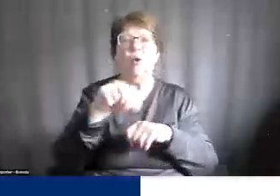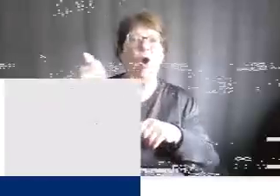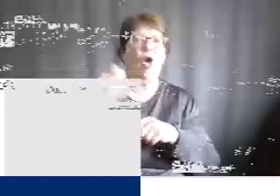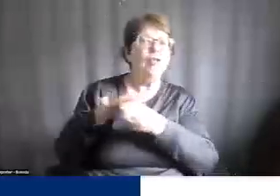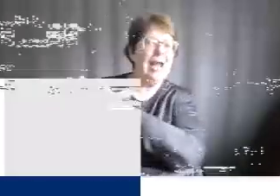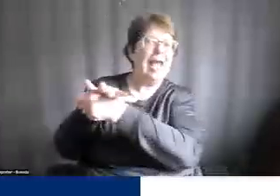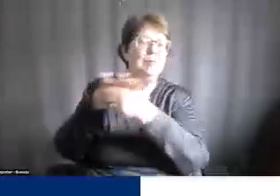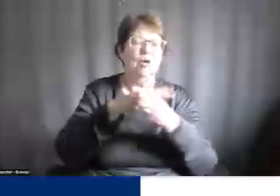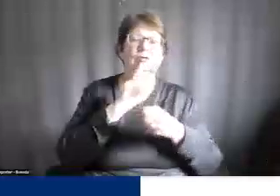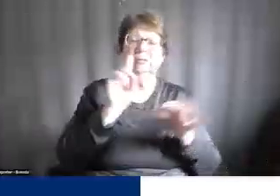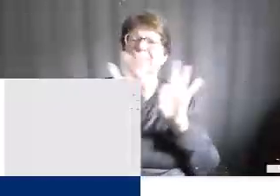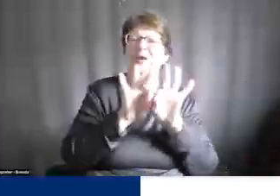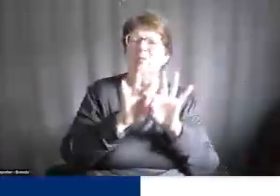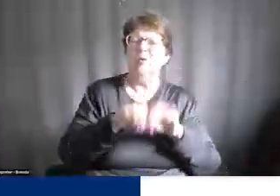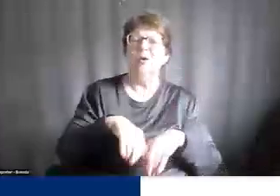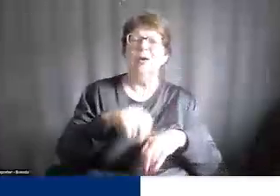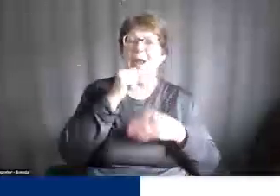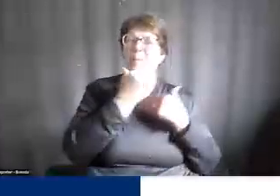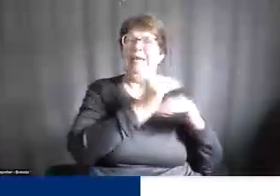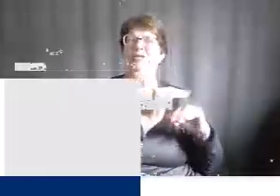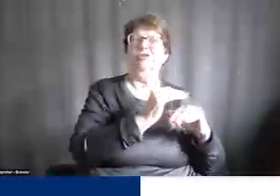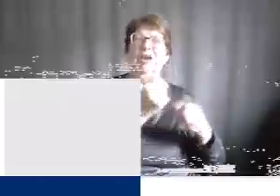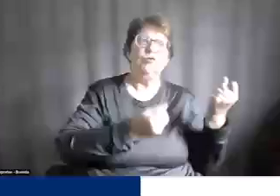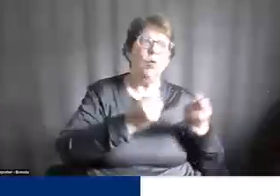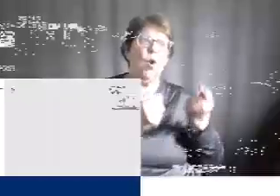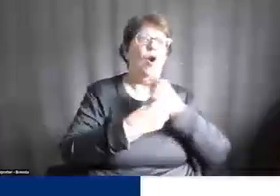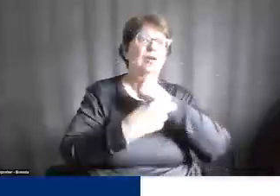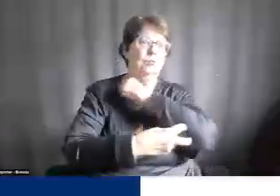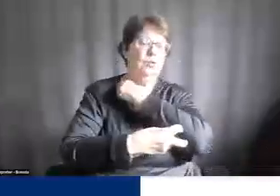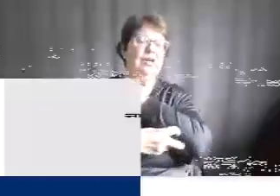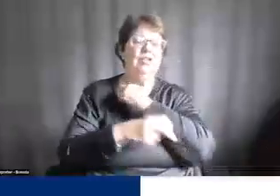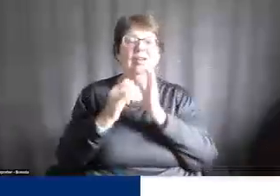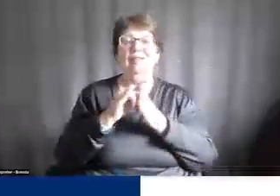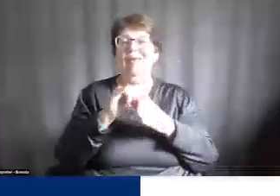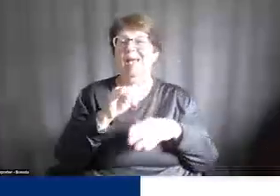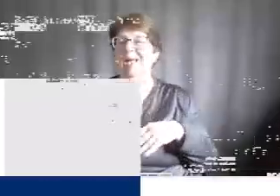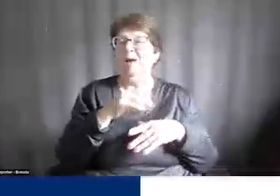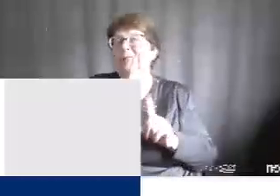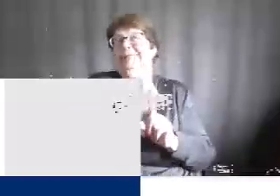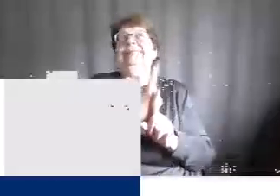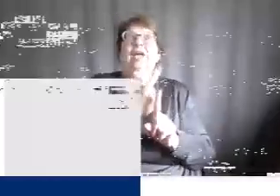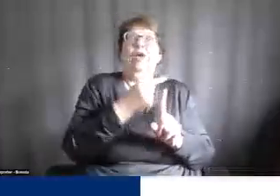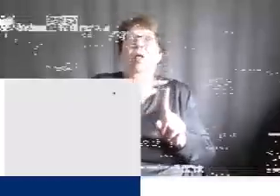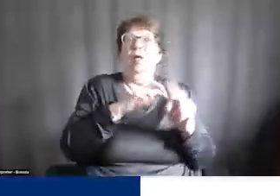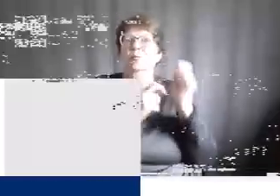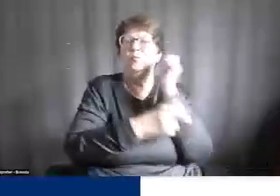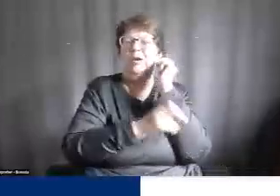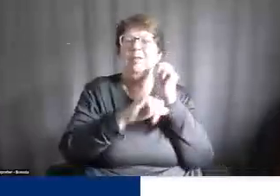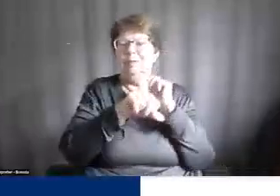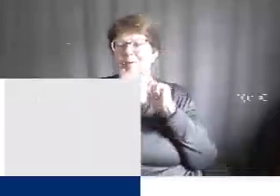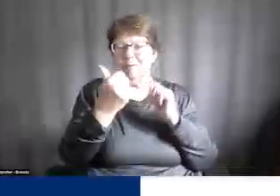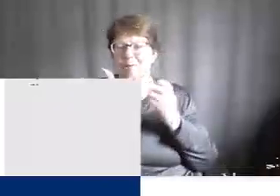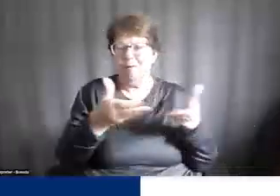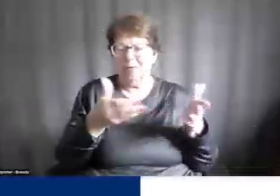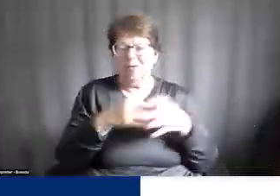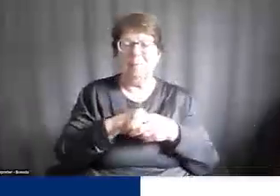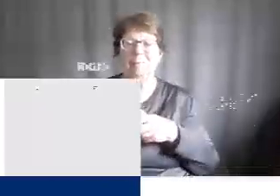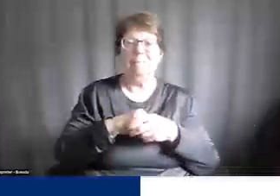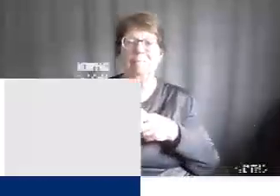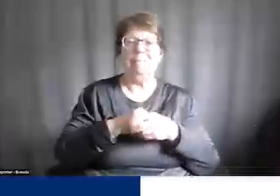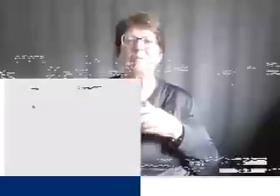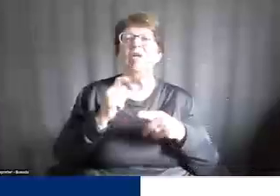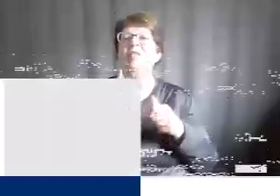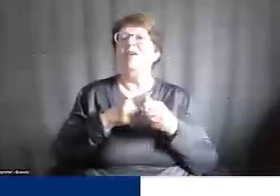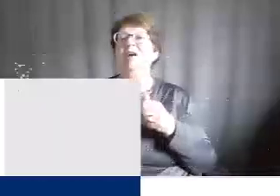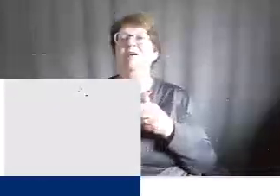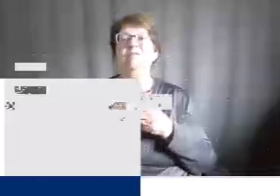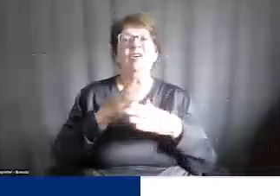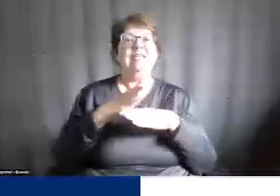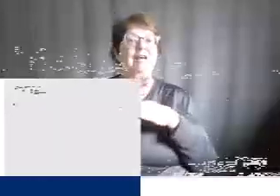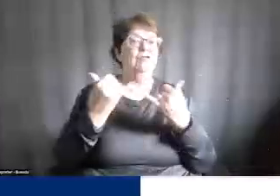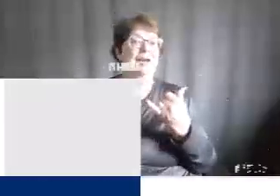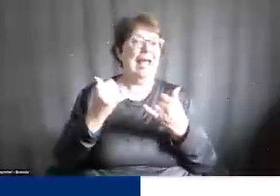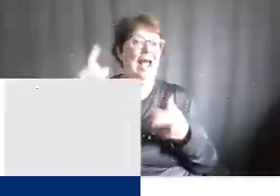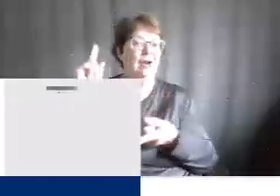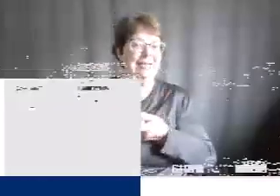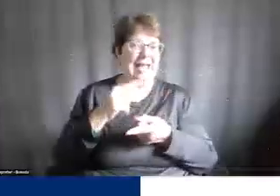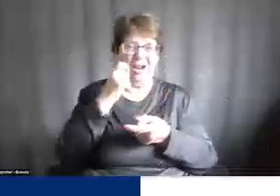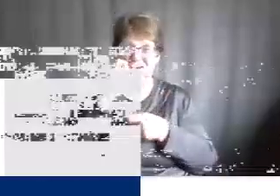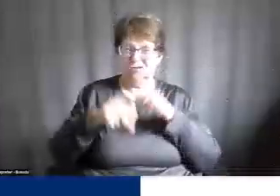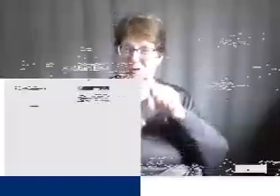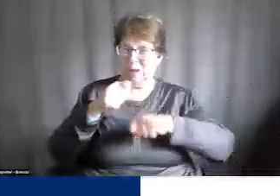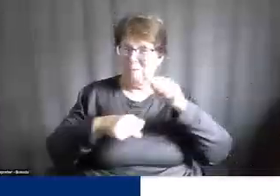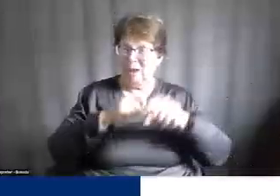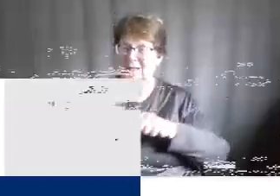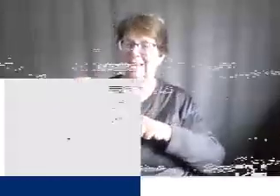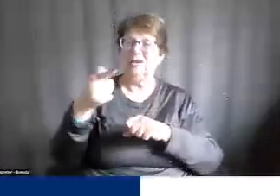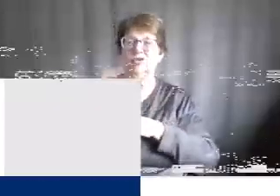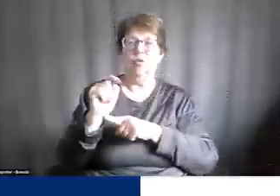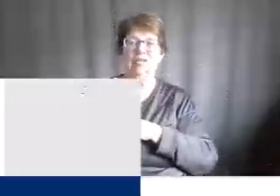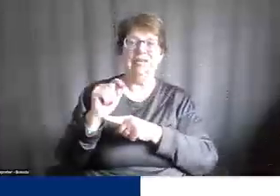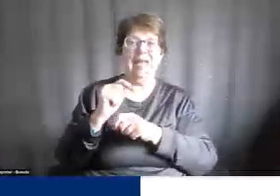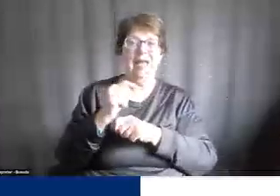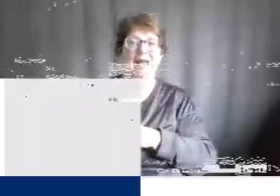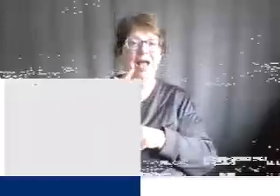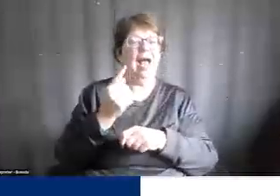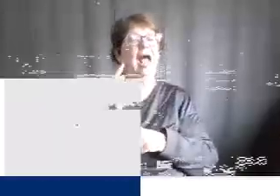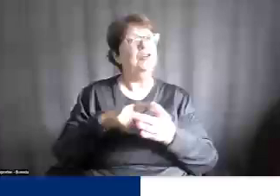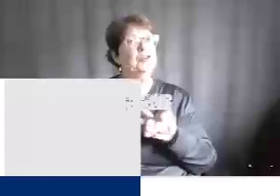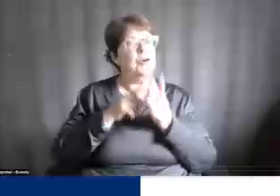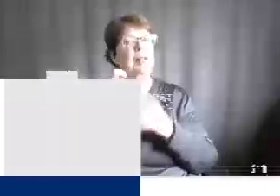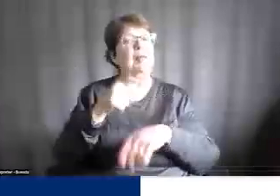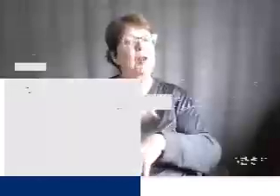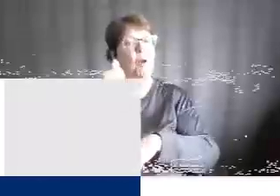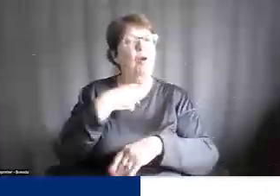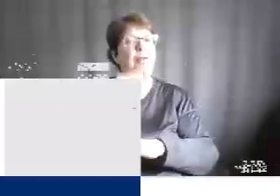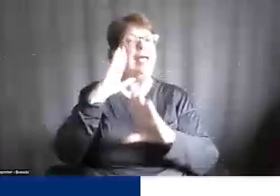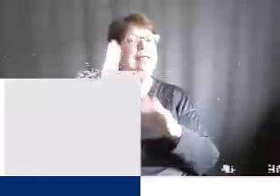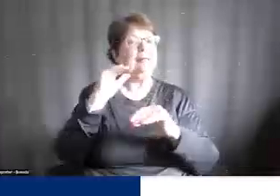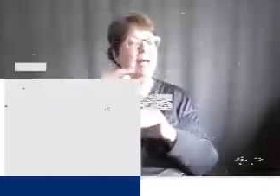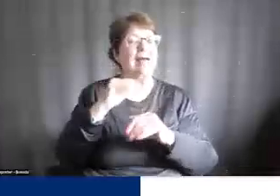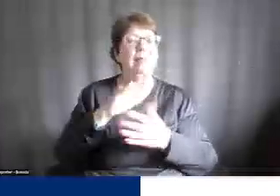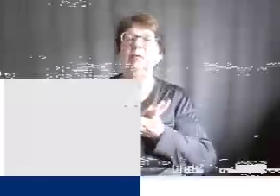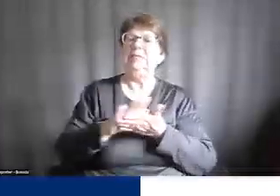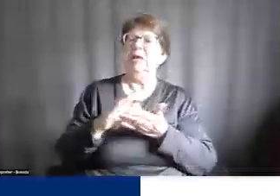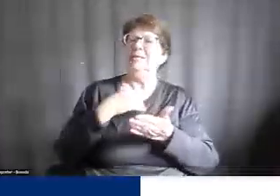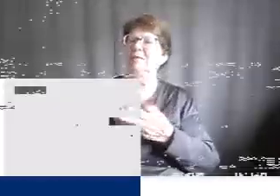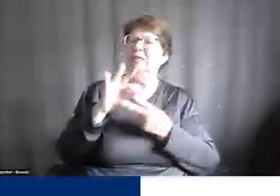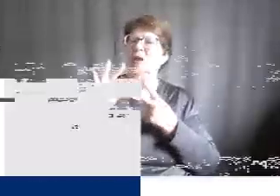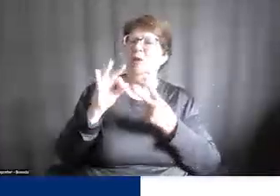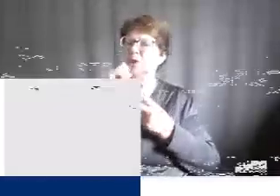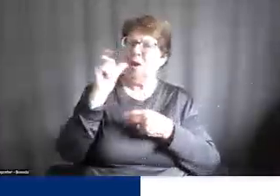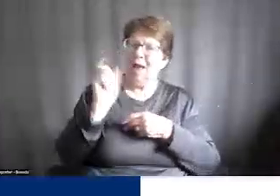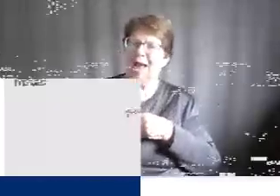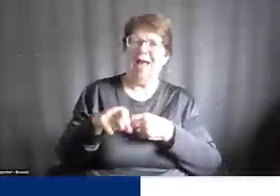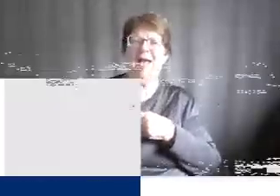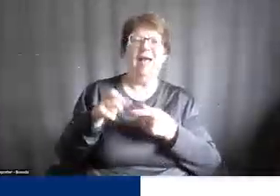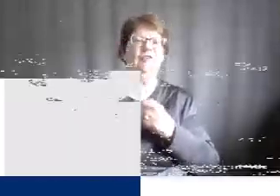Jeremy Fountaine: Not being constrained to cars and bridges is another… or a single bridge, rather, is another factor. The first average right now is down. I just rode my bike down to Georgetown to get teriyaki. It took a little longer than I expected, but it was nice having the option to not have to deal with that as much if I were driving.